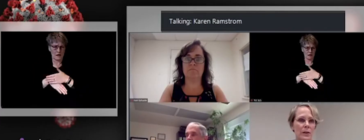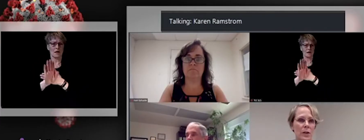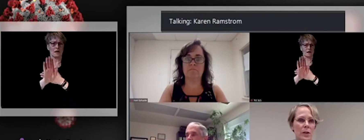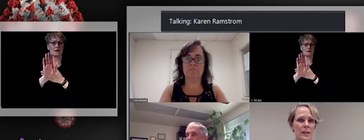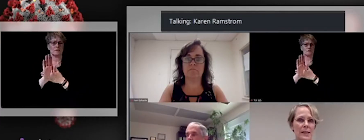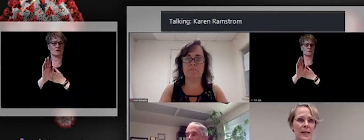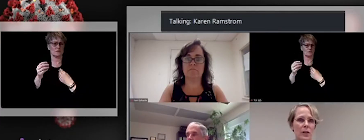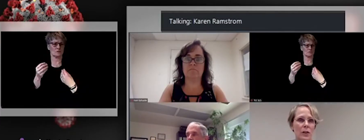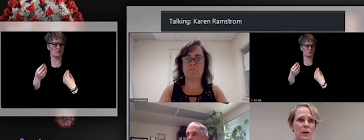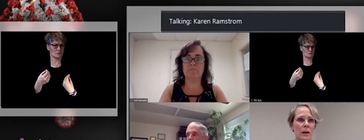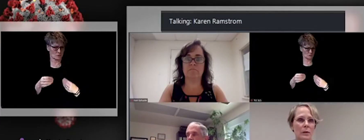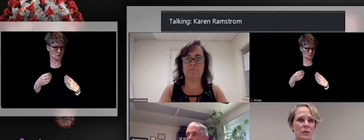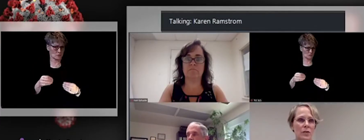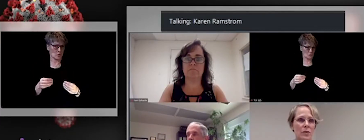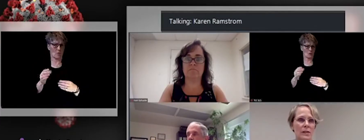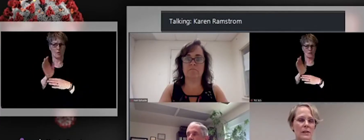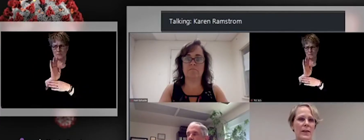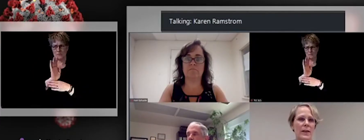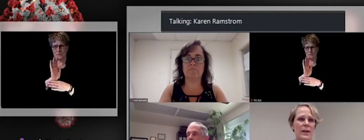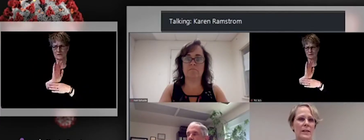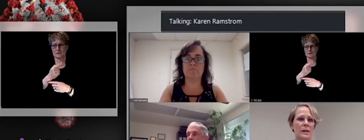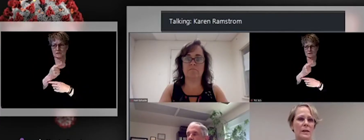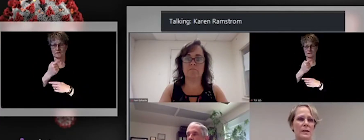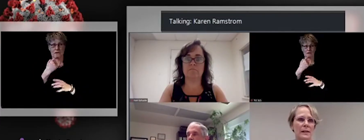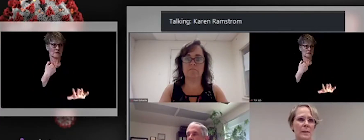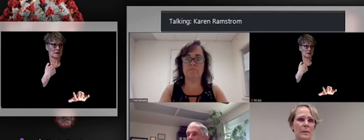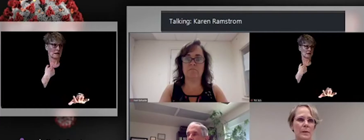seeing them entering to say, “I can’t do this because I have asthma is acting up